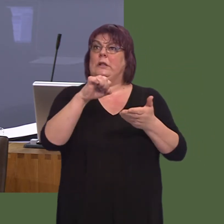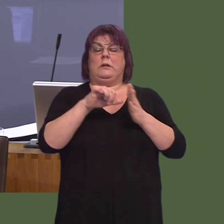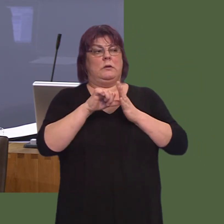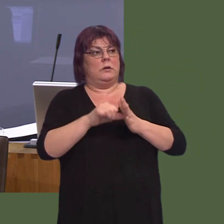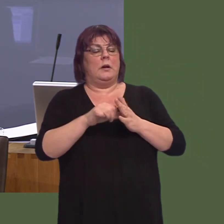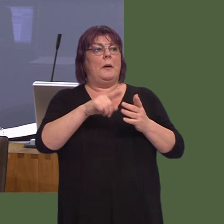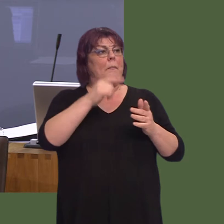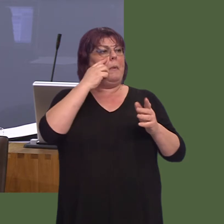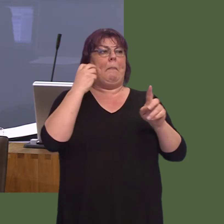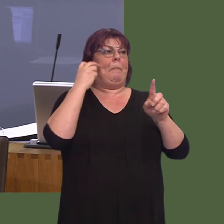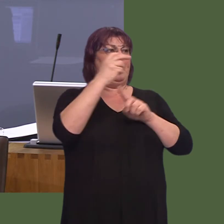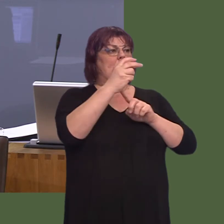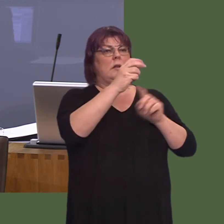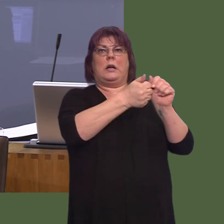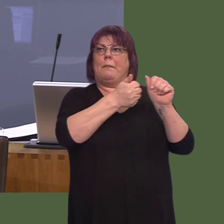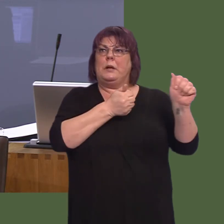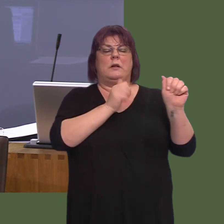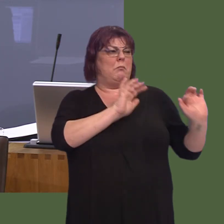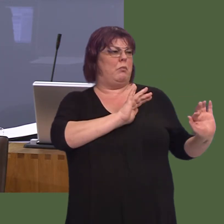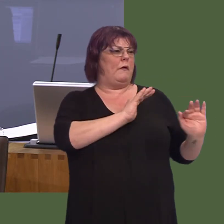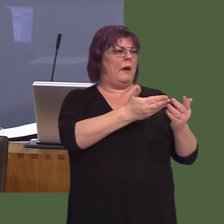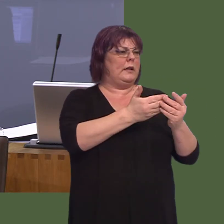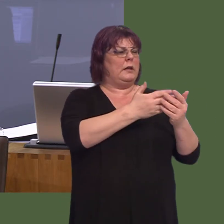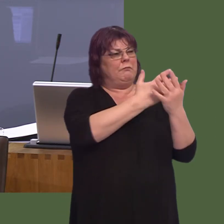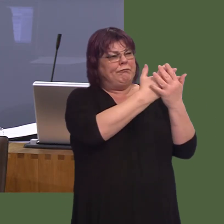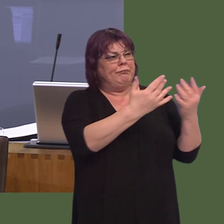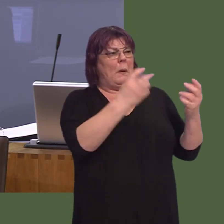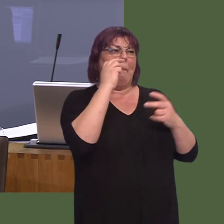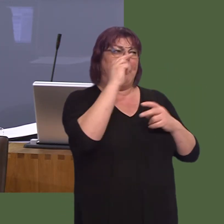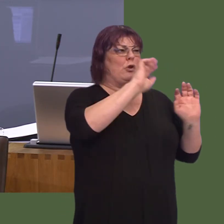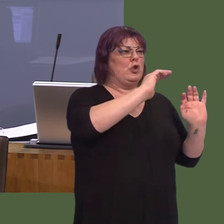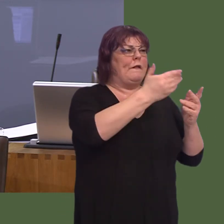that more and more bus companies are providing across Wales and the fact that they provide